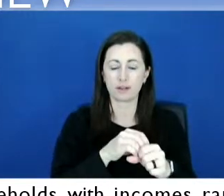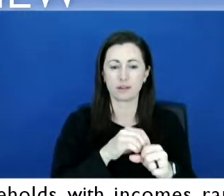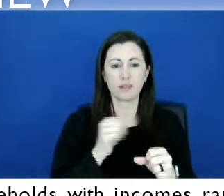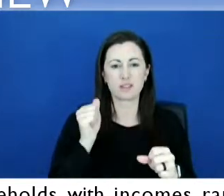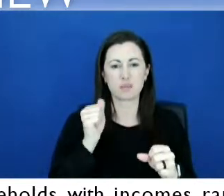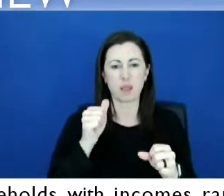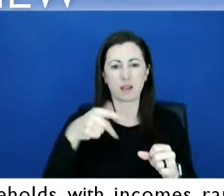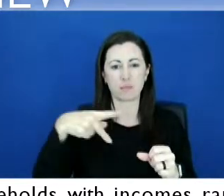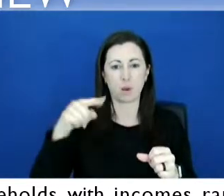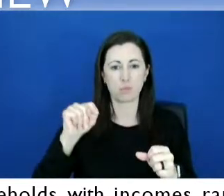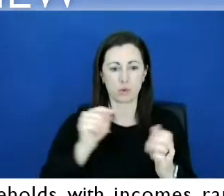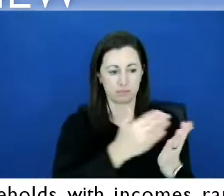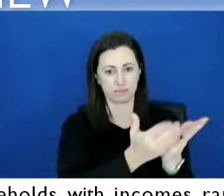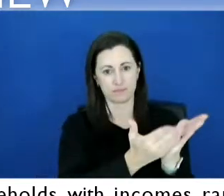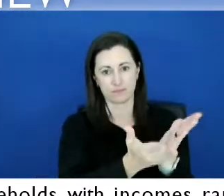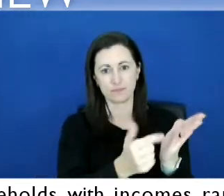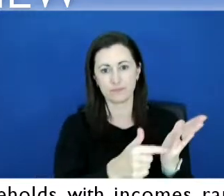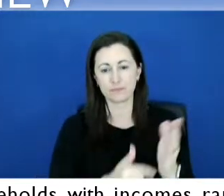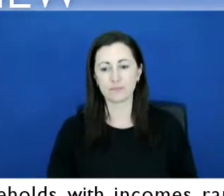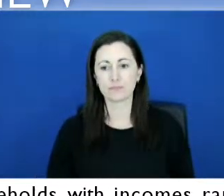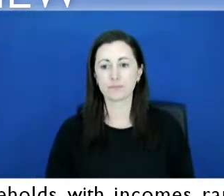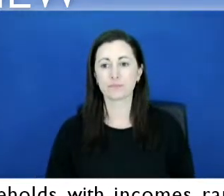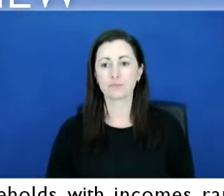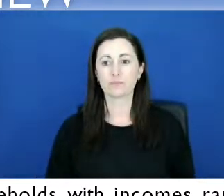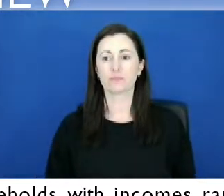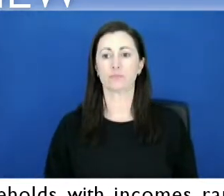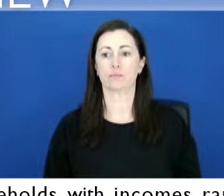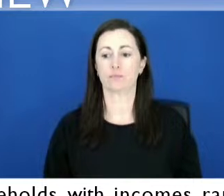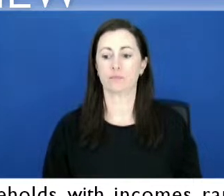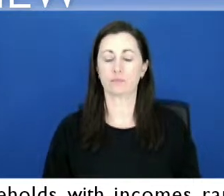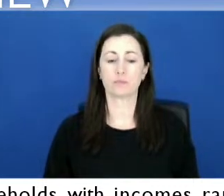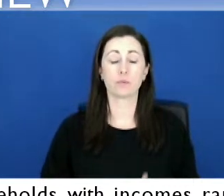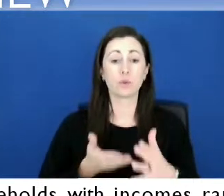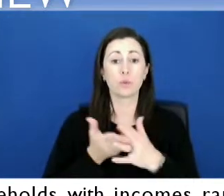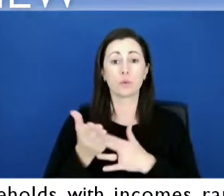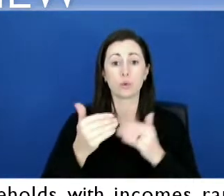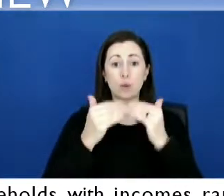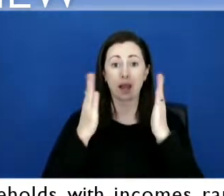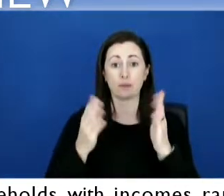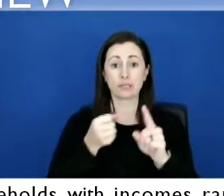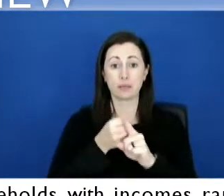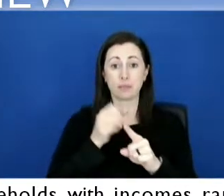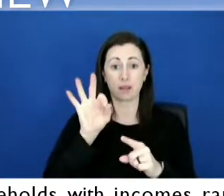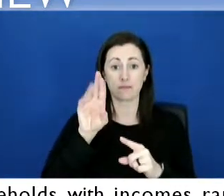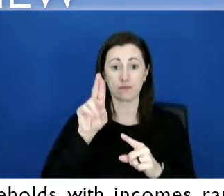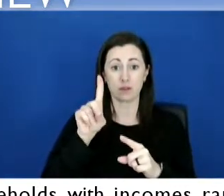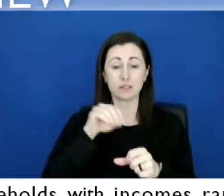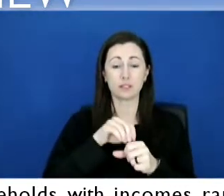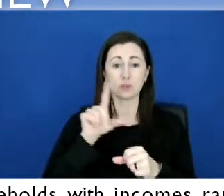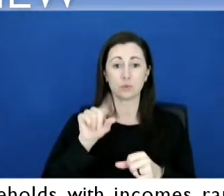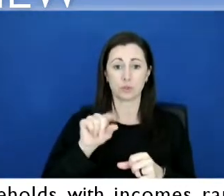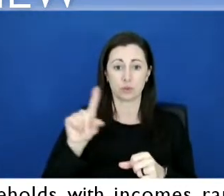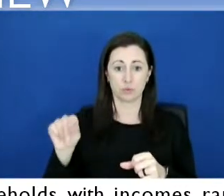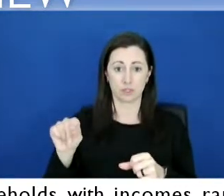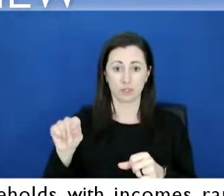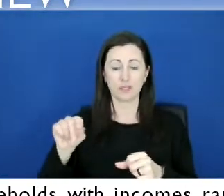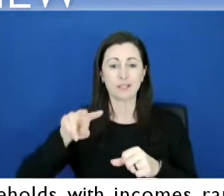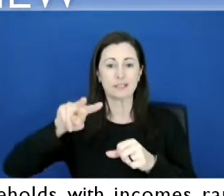THAT THEY DO IN THE BACK OF YOUR